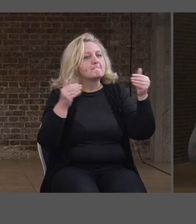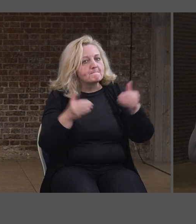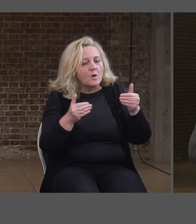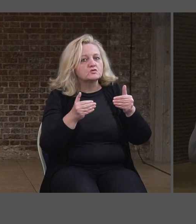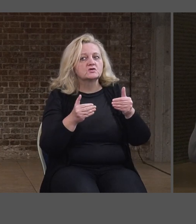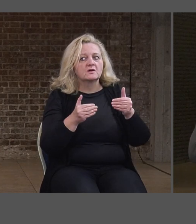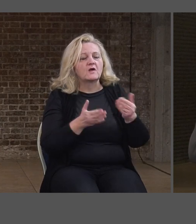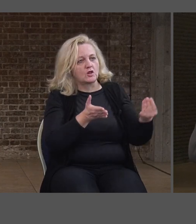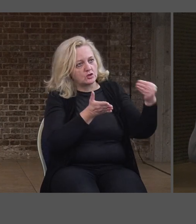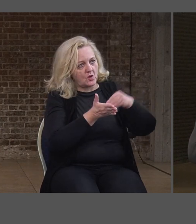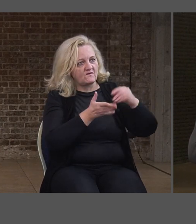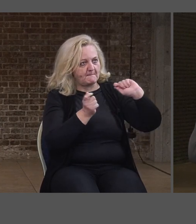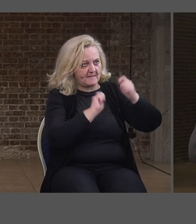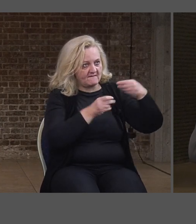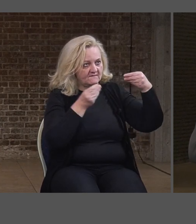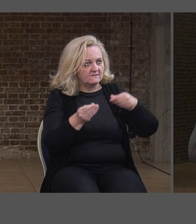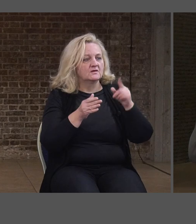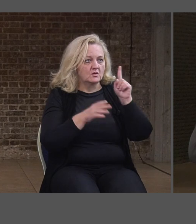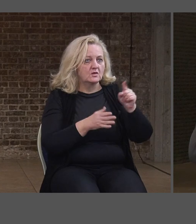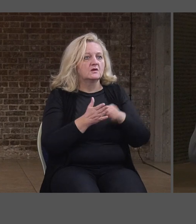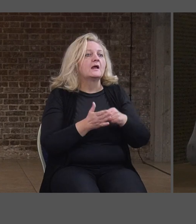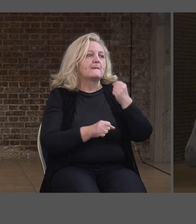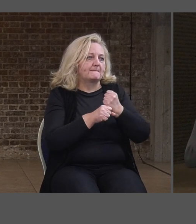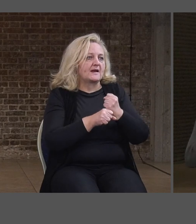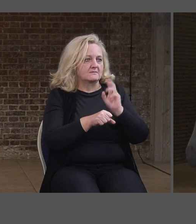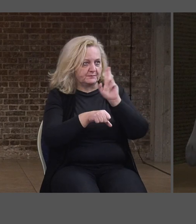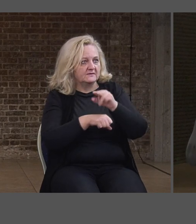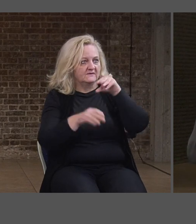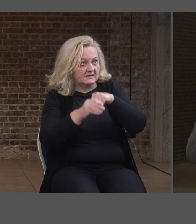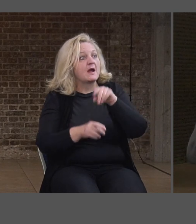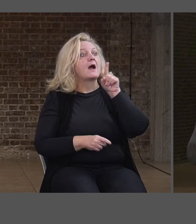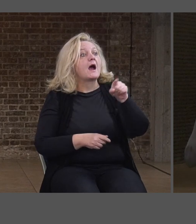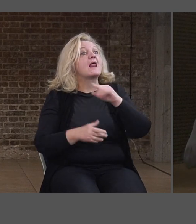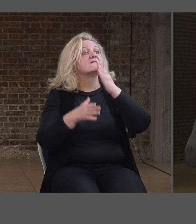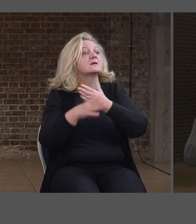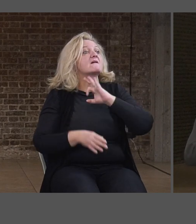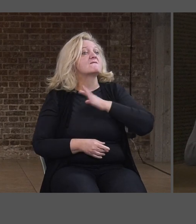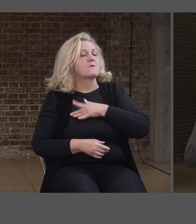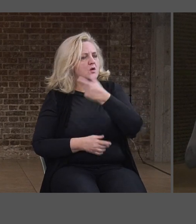to get funding from PFRON, that is employment. But in turn the employers got a bit scared,